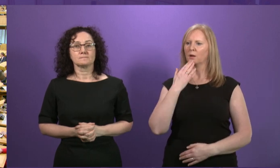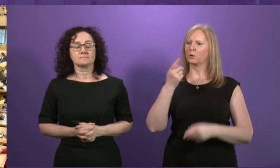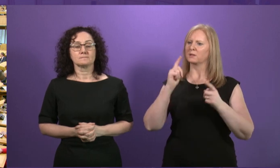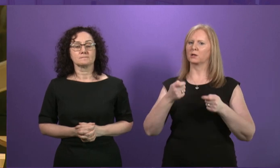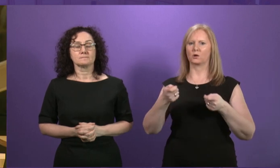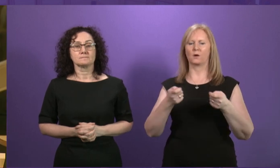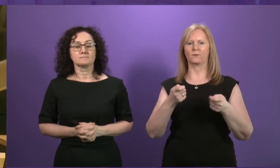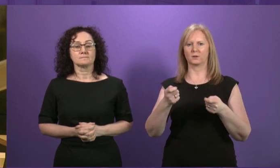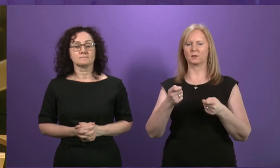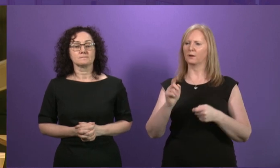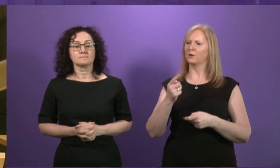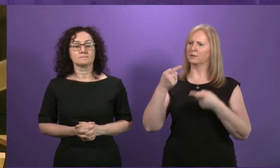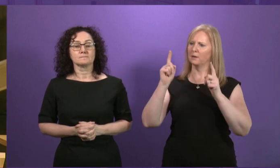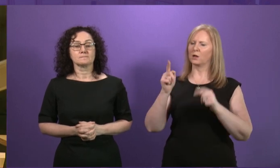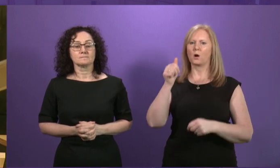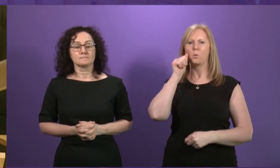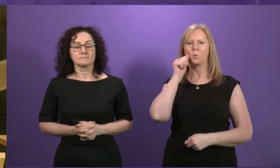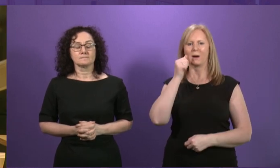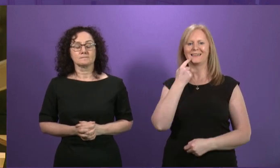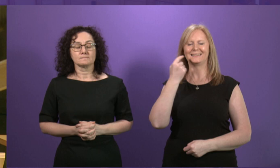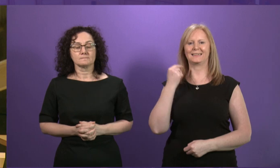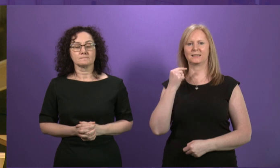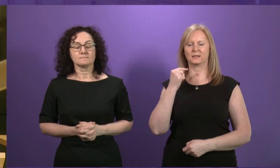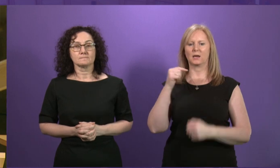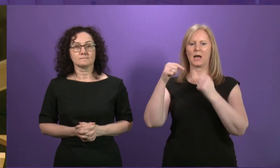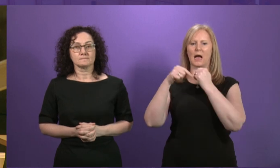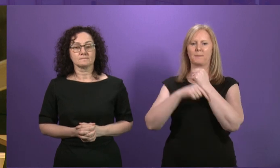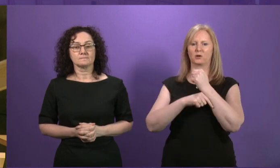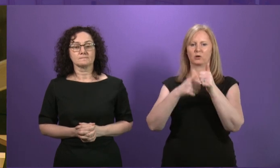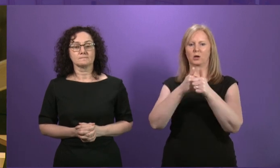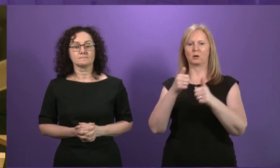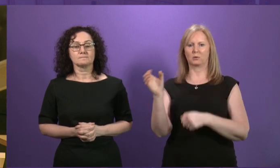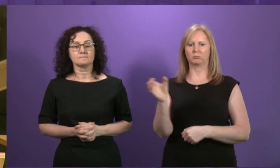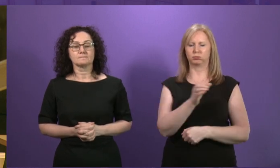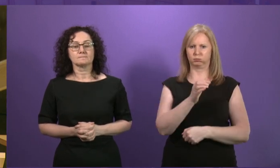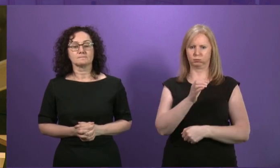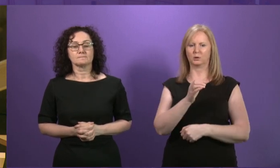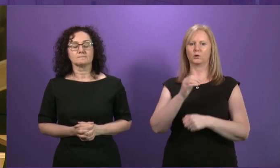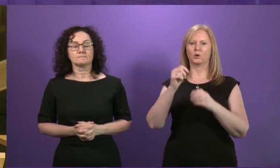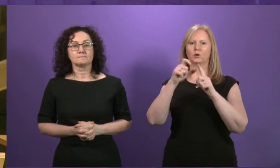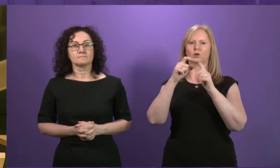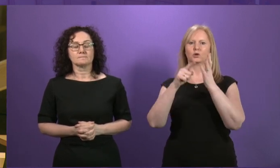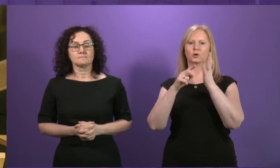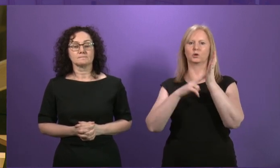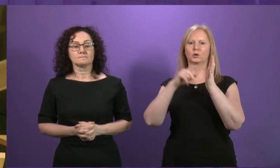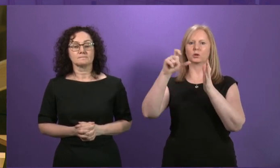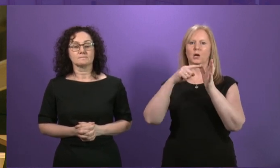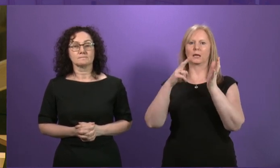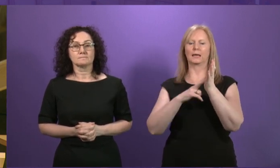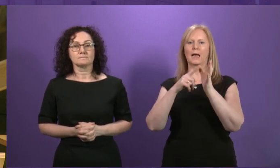The First Minister will be aware that, yesterday, administrators were called in to Grangemouth haulage firm Duncan Adams Ltd, which has operated at the port for nearly 60 years.